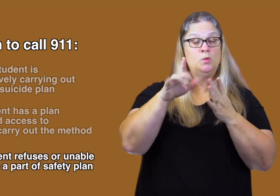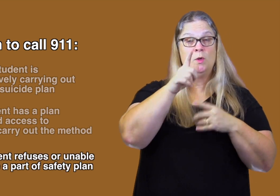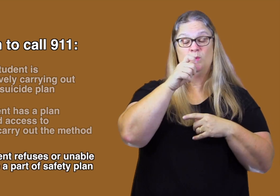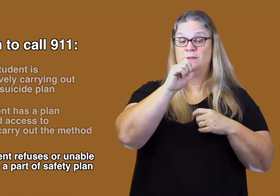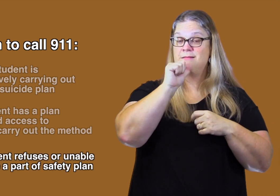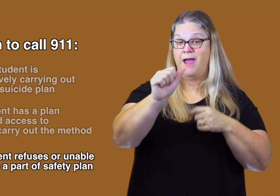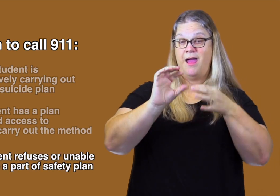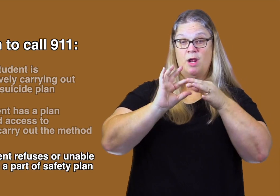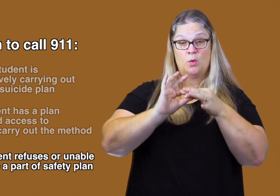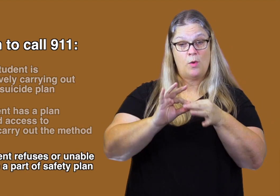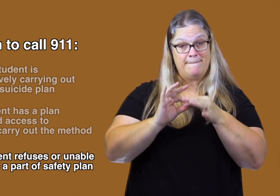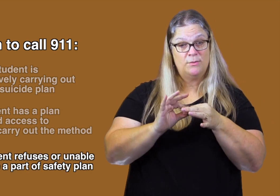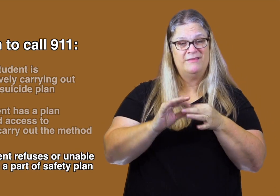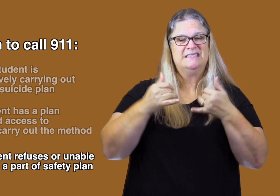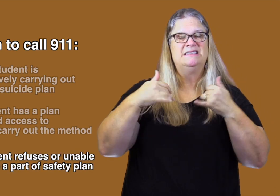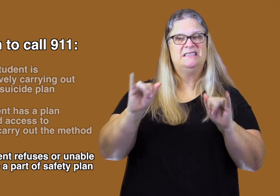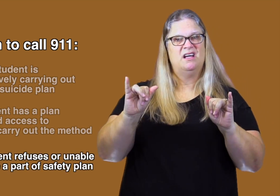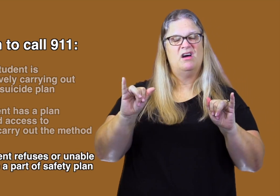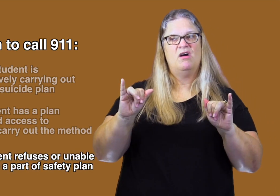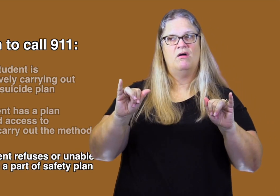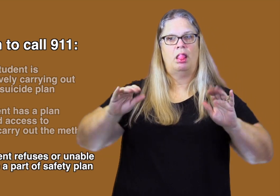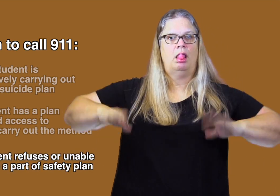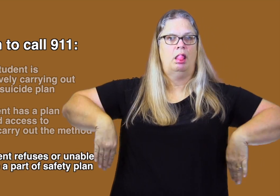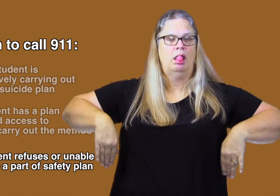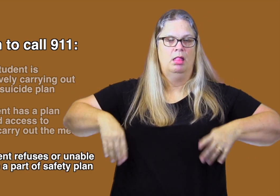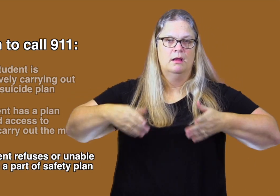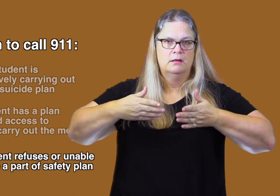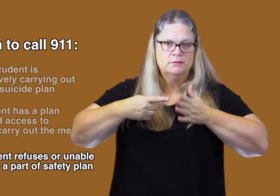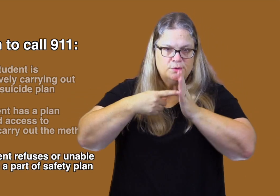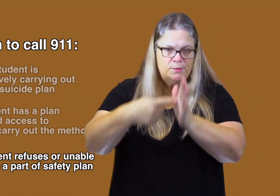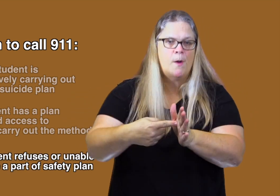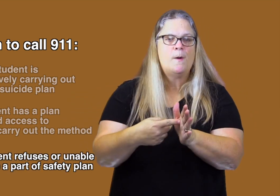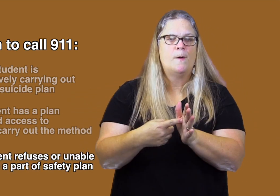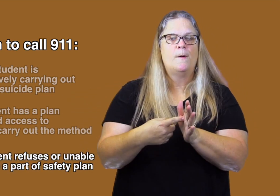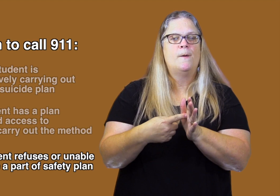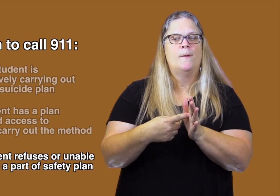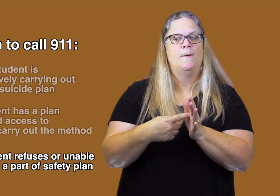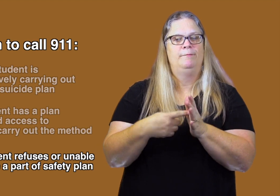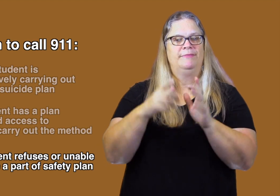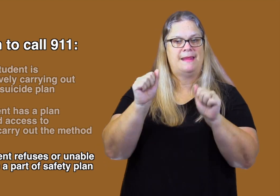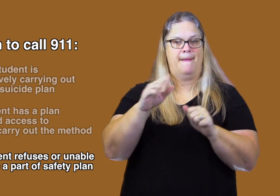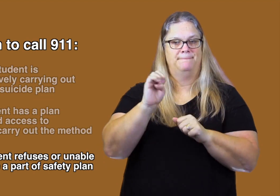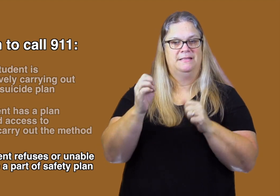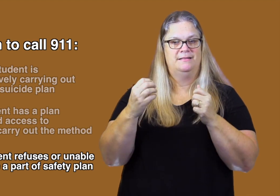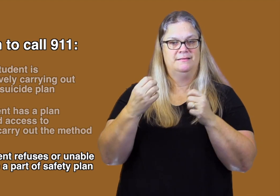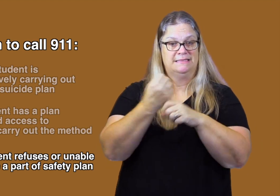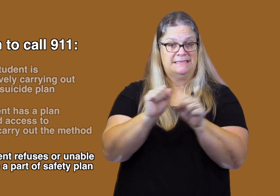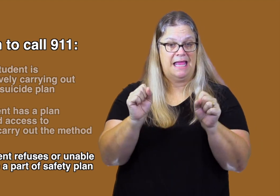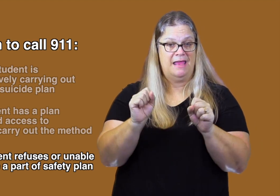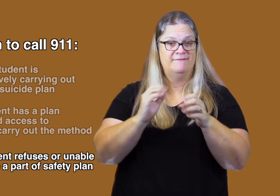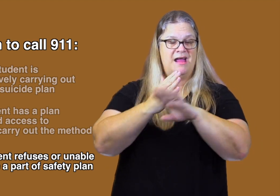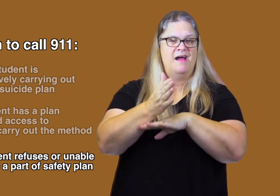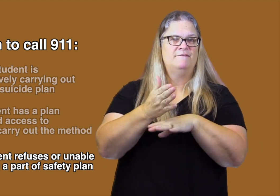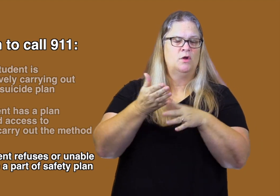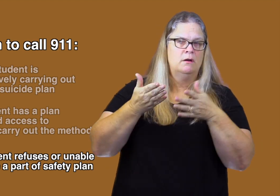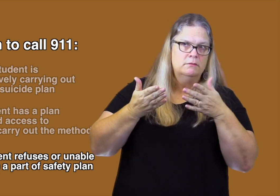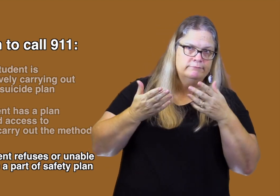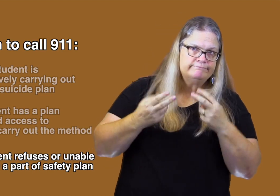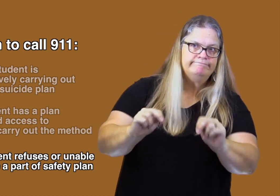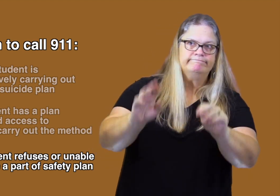When a student is not cooperative and they still haven't shown that they can be safe